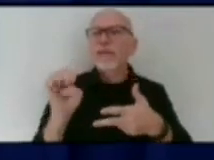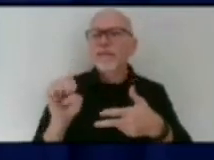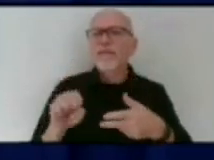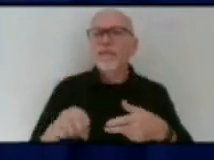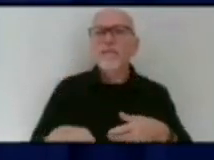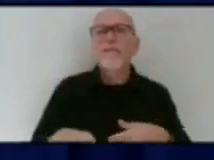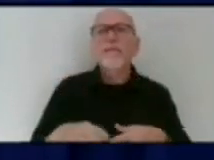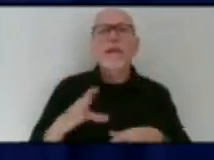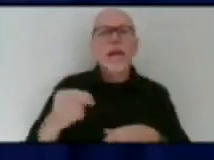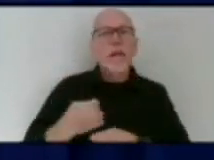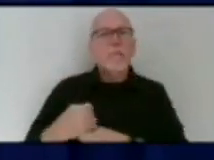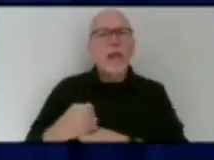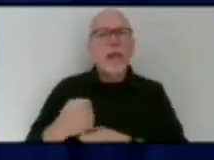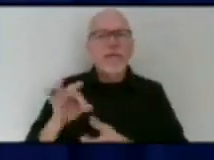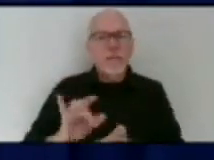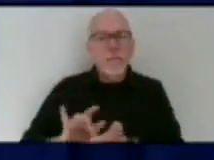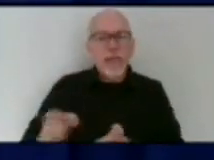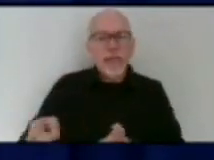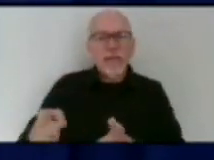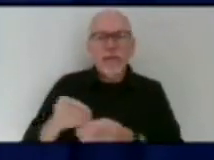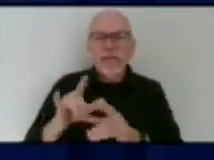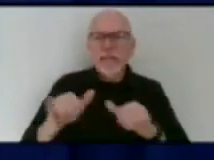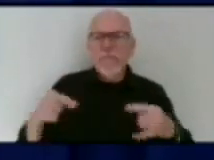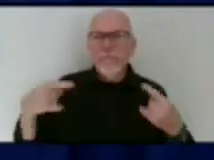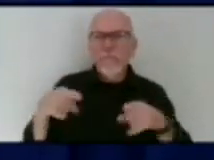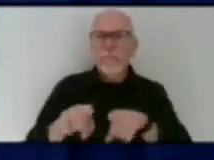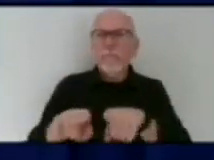doses occurring in concurrence with development of the vaccine.